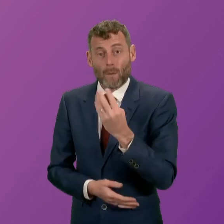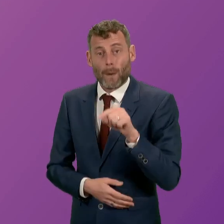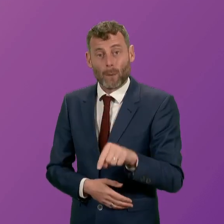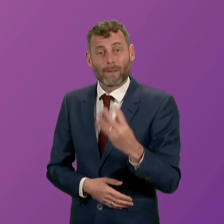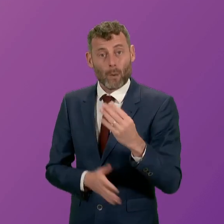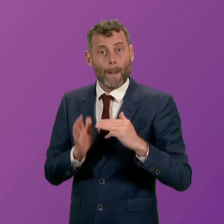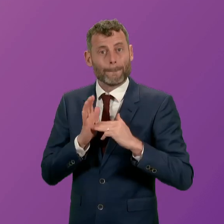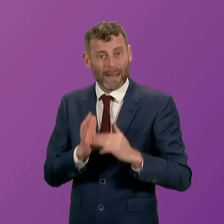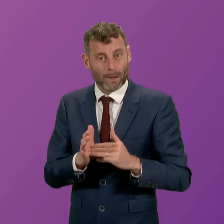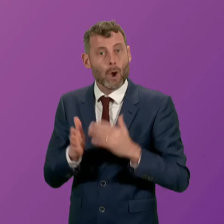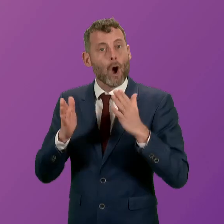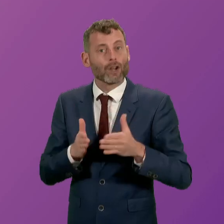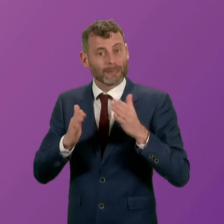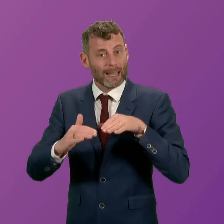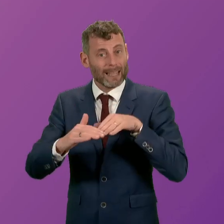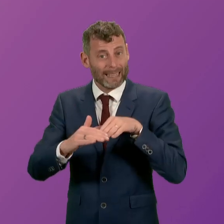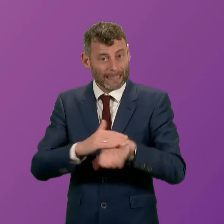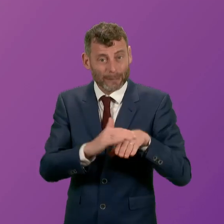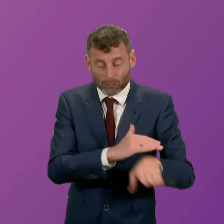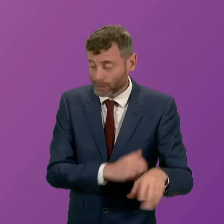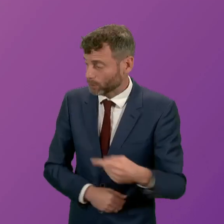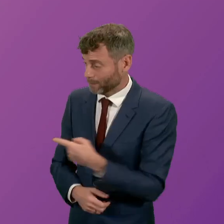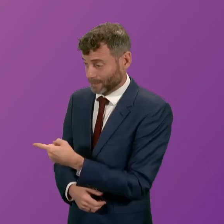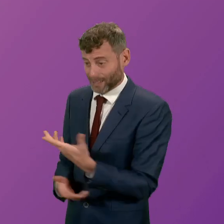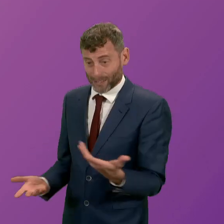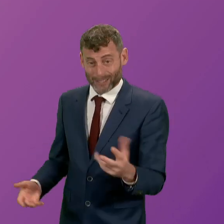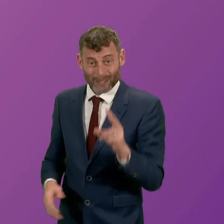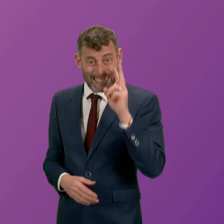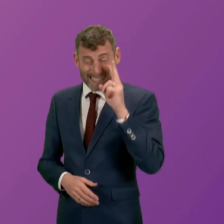Given the situation in joint boards across Scotland, does the First Minister recognise